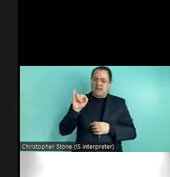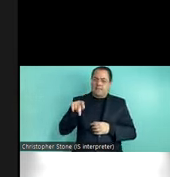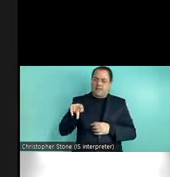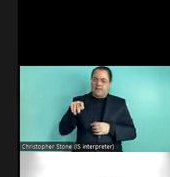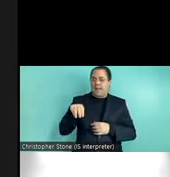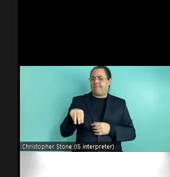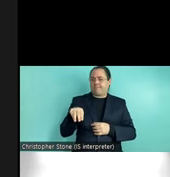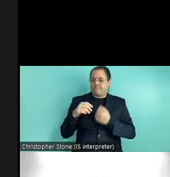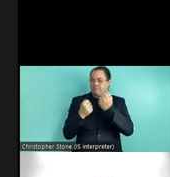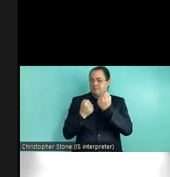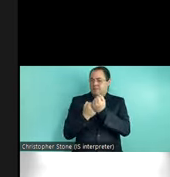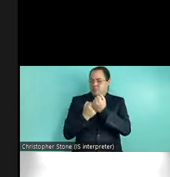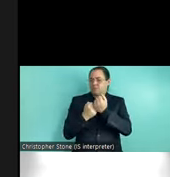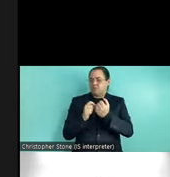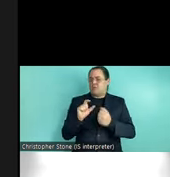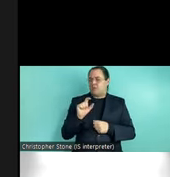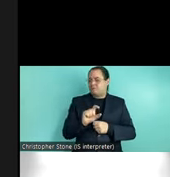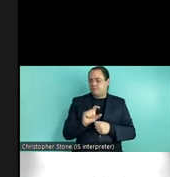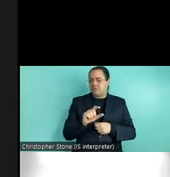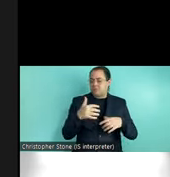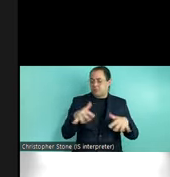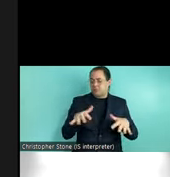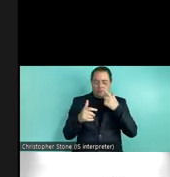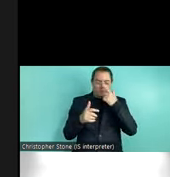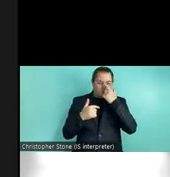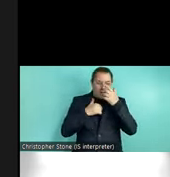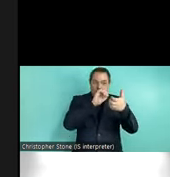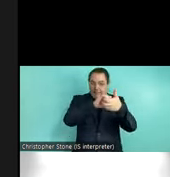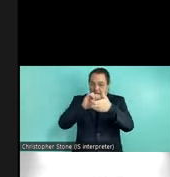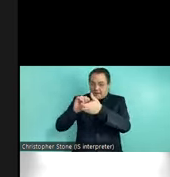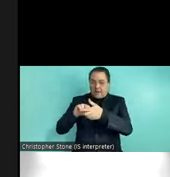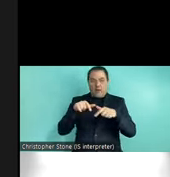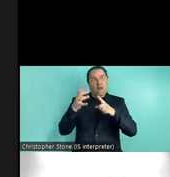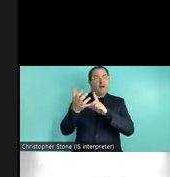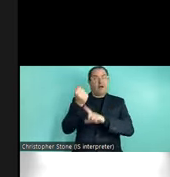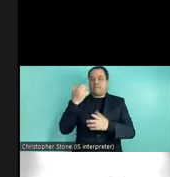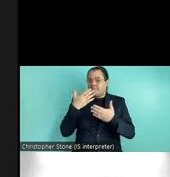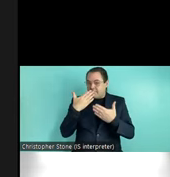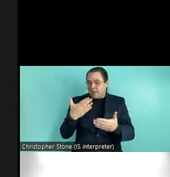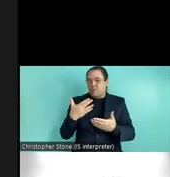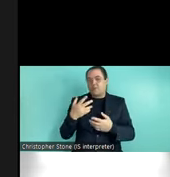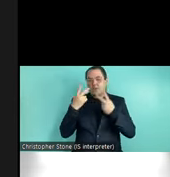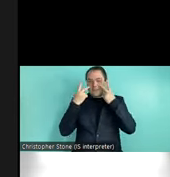15:15:29 And thanks to all the partners we have what talk websites the best academic